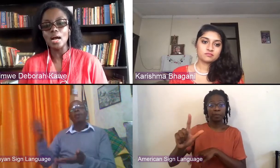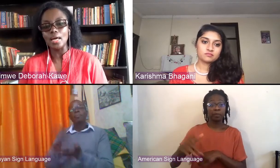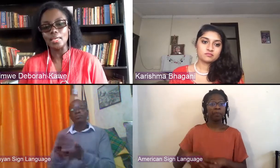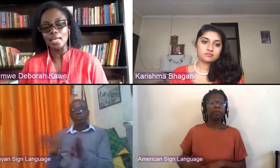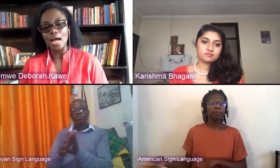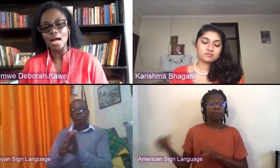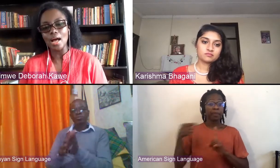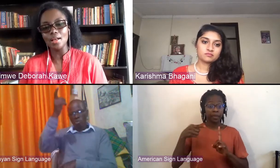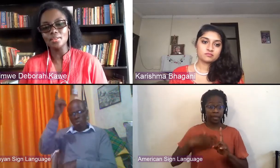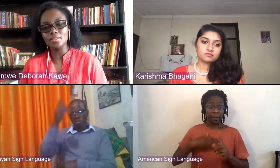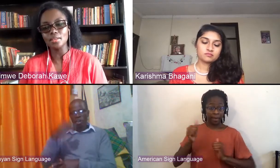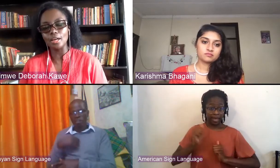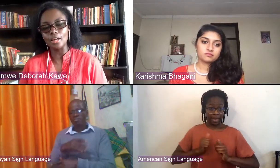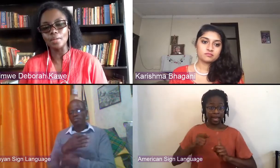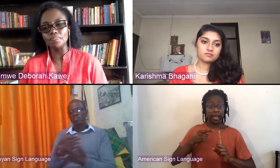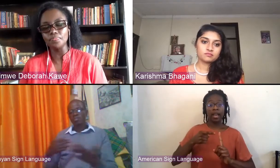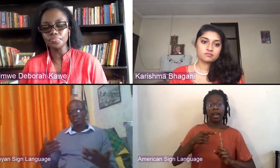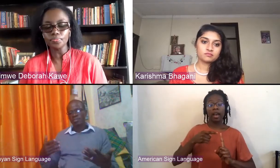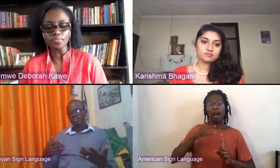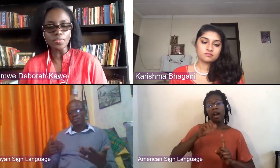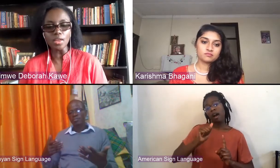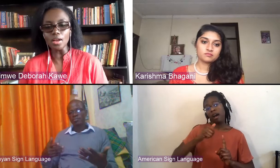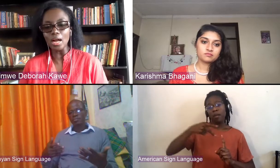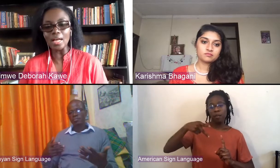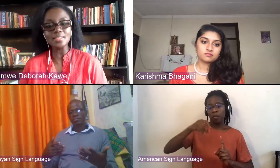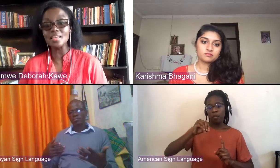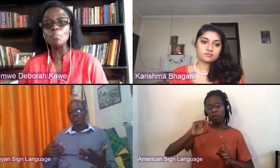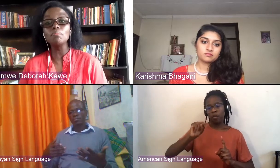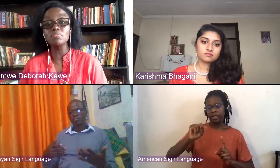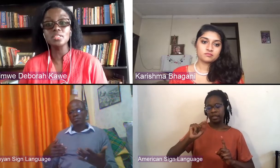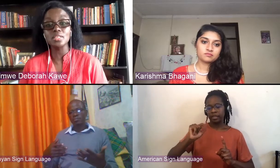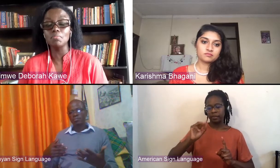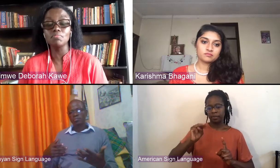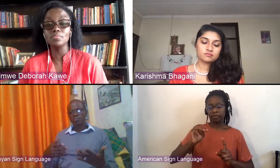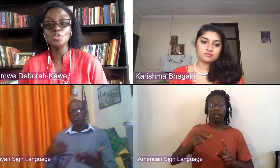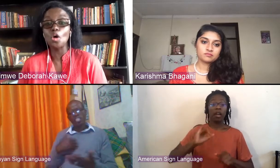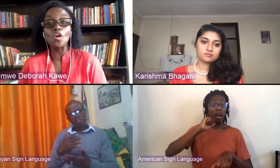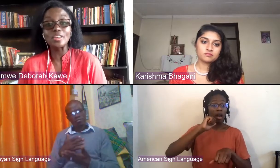and has some songs like songs that we always sang